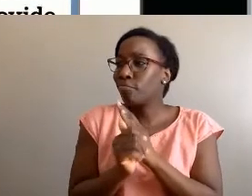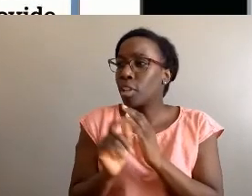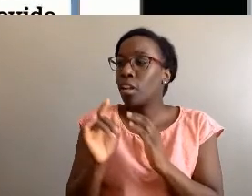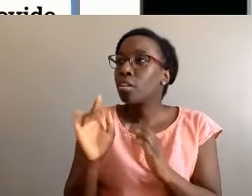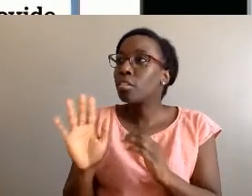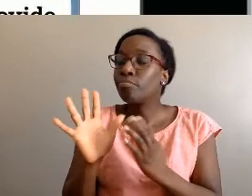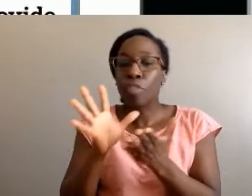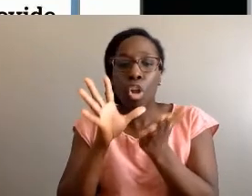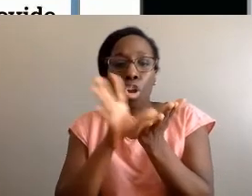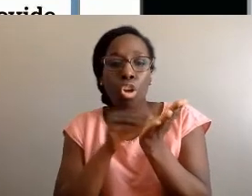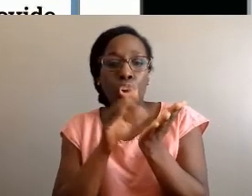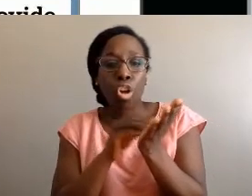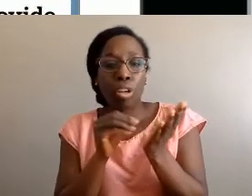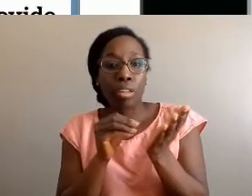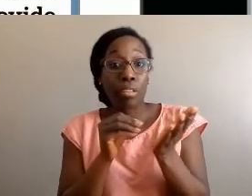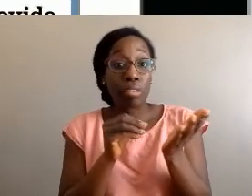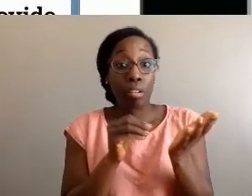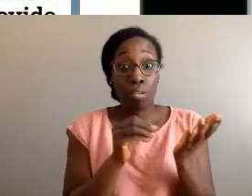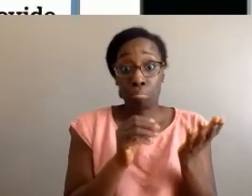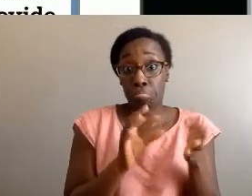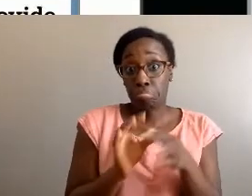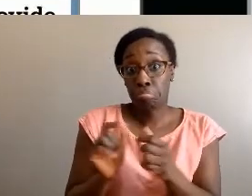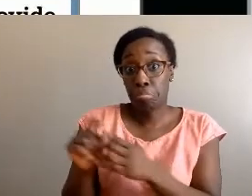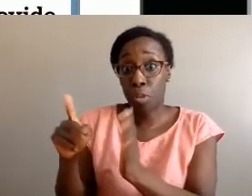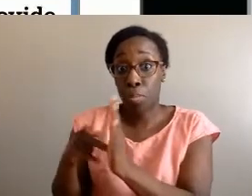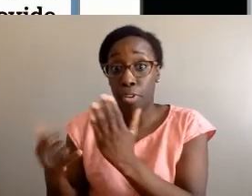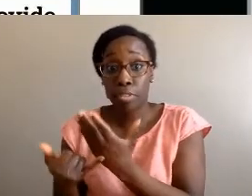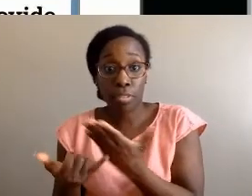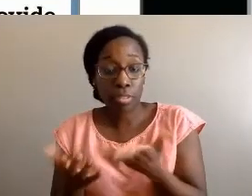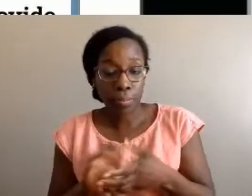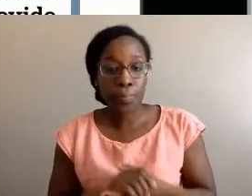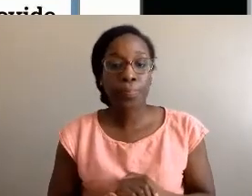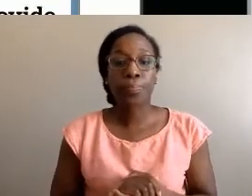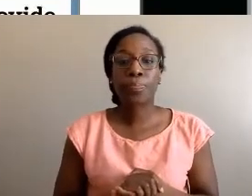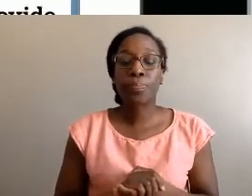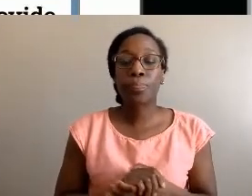how it works, why is it important to be involved in it, and the like. Students